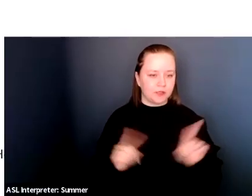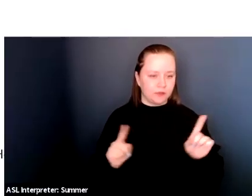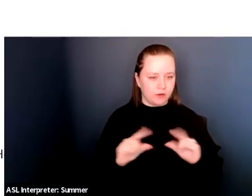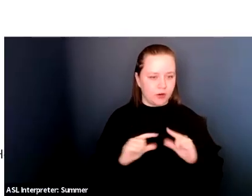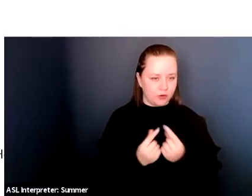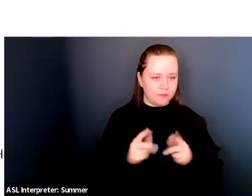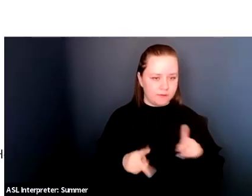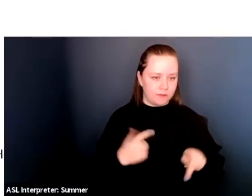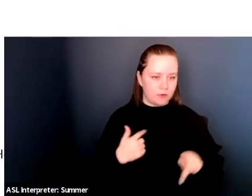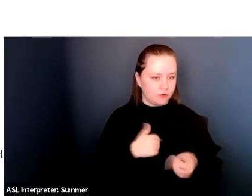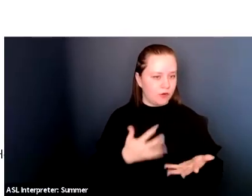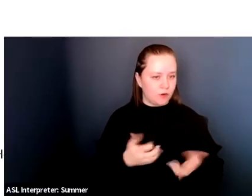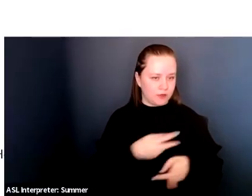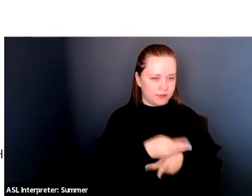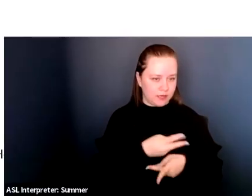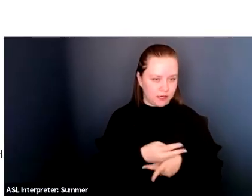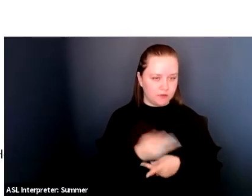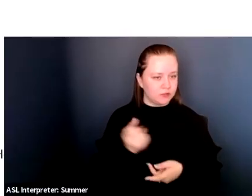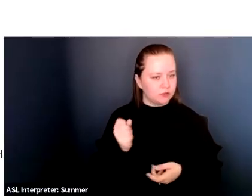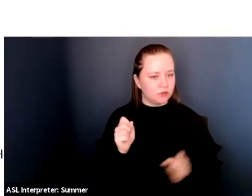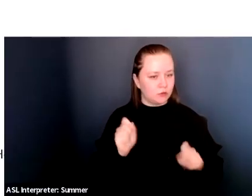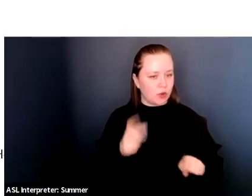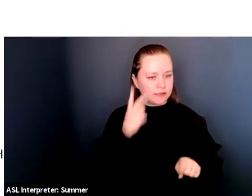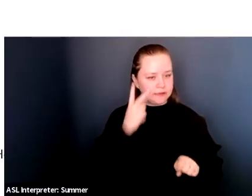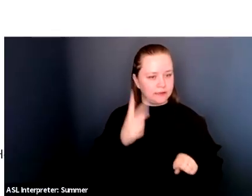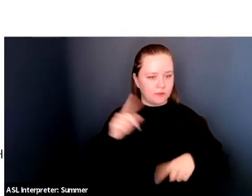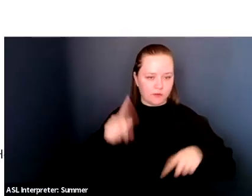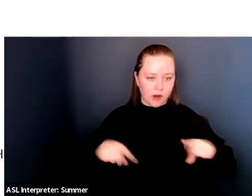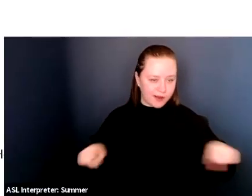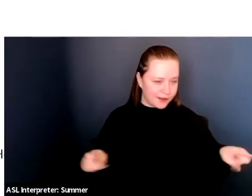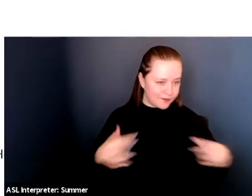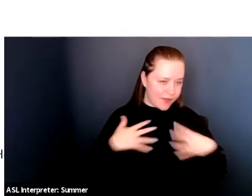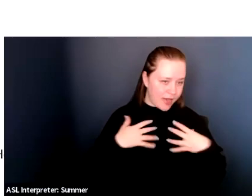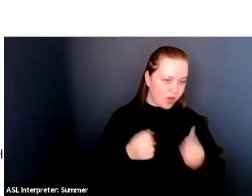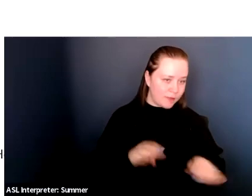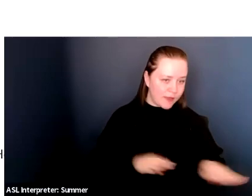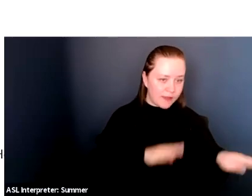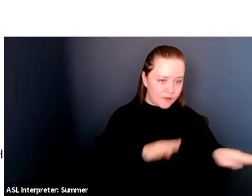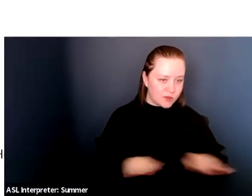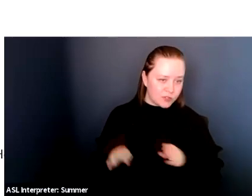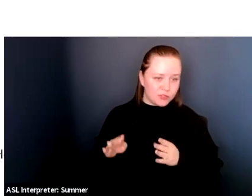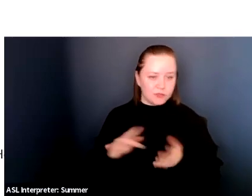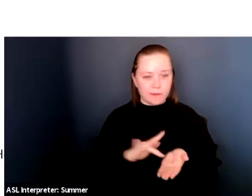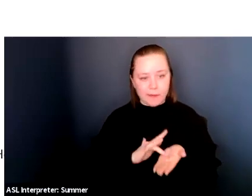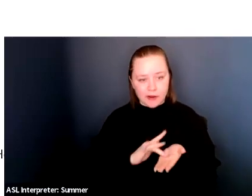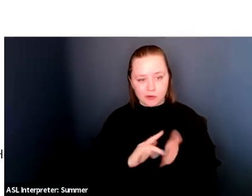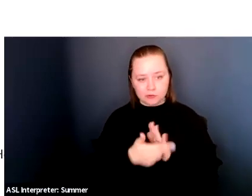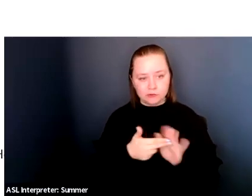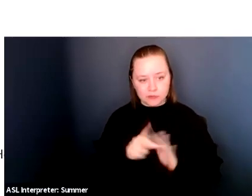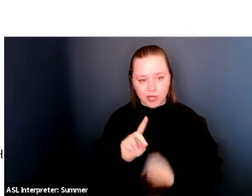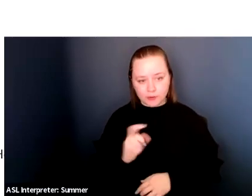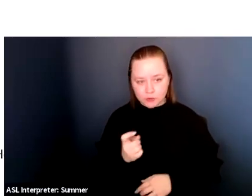So you can see a variety of different health behaviors and medical diagnoses might be different among these different groups.